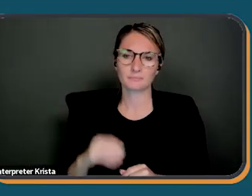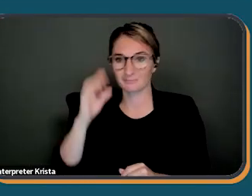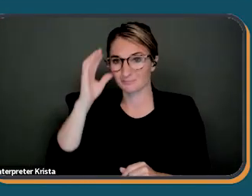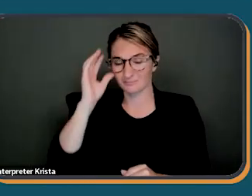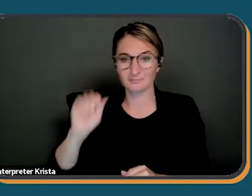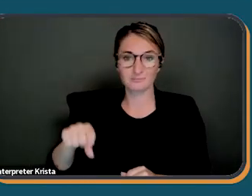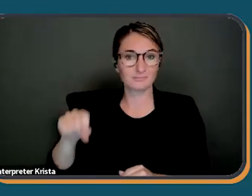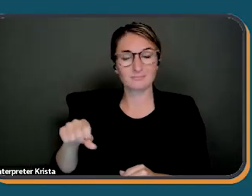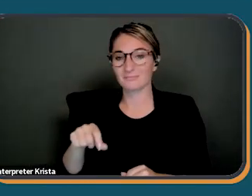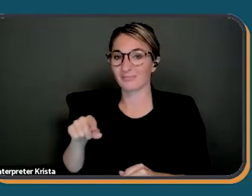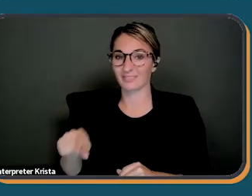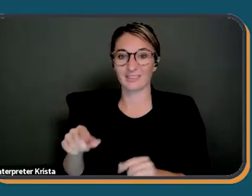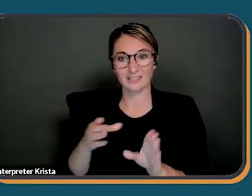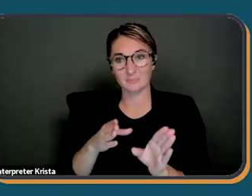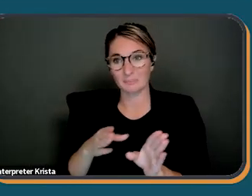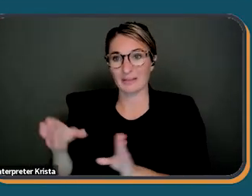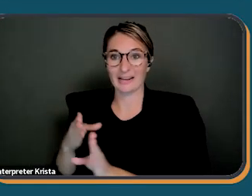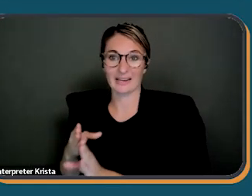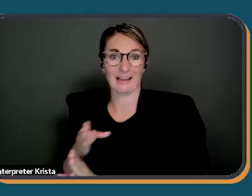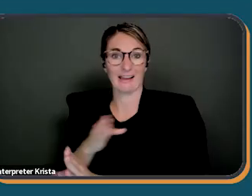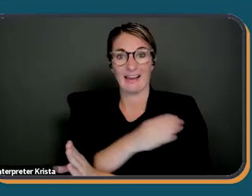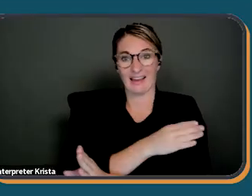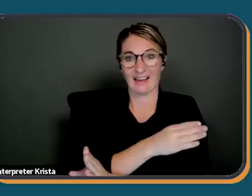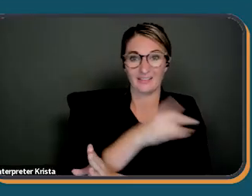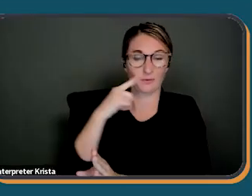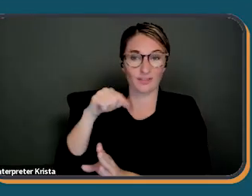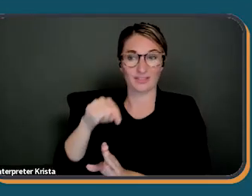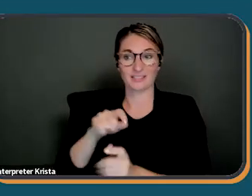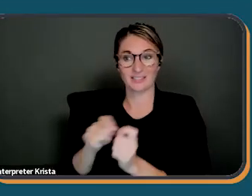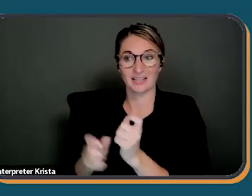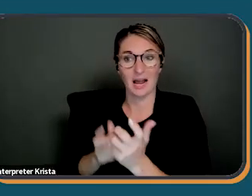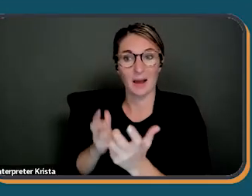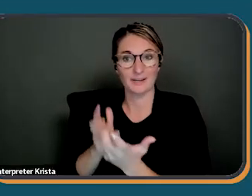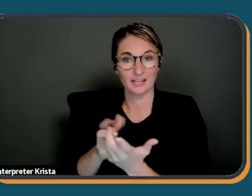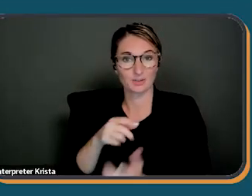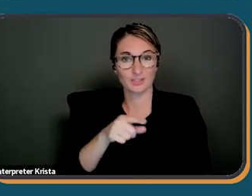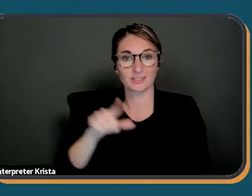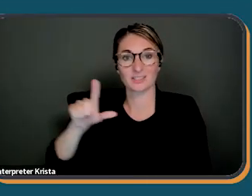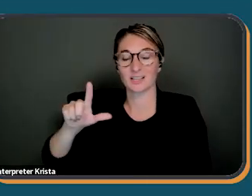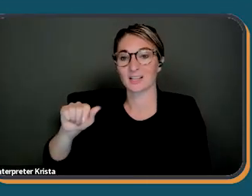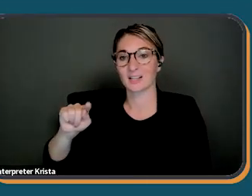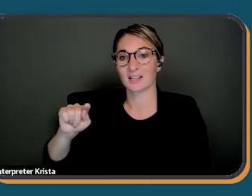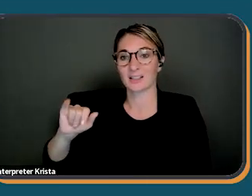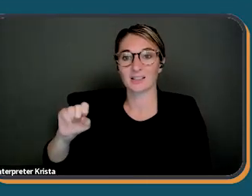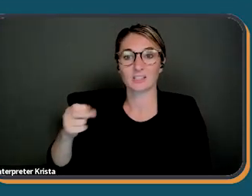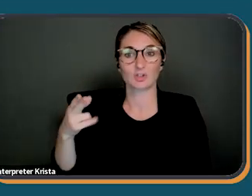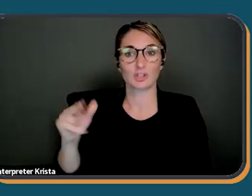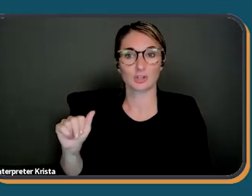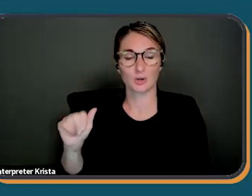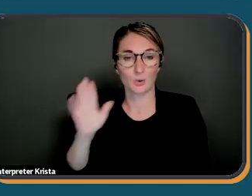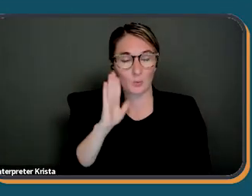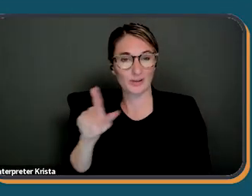this planning ahead for the kind of accommodations that Ms. Latisha would need --